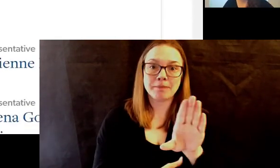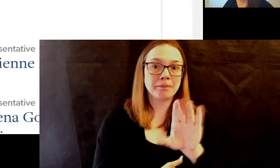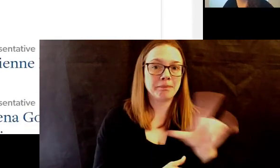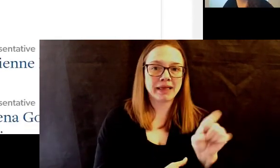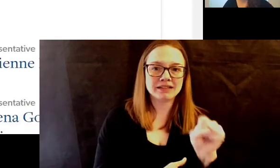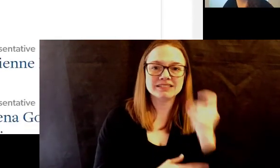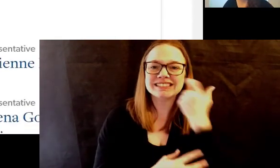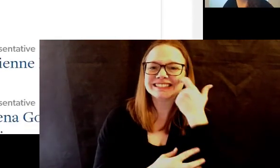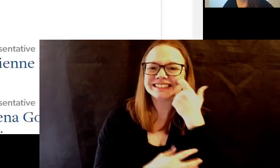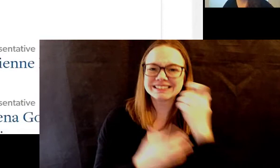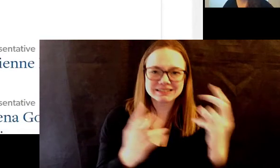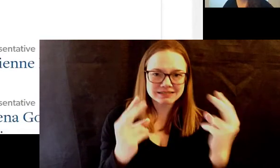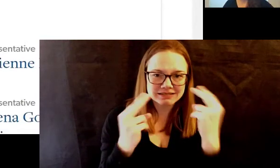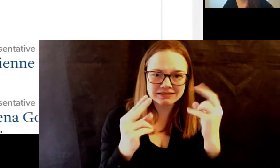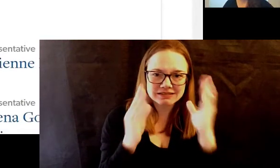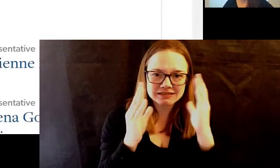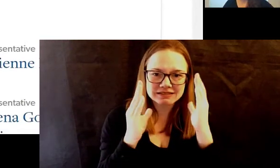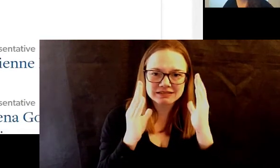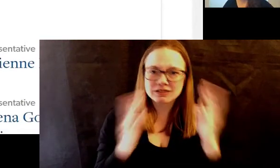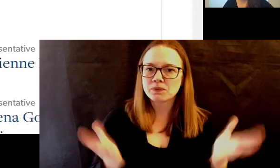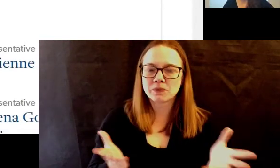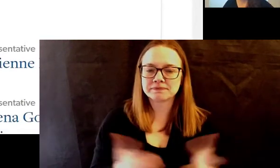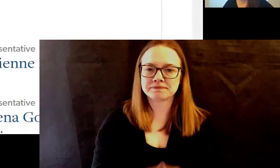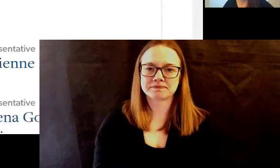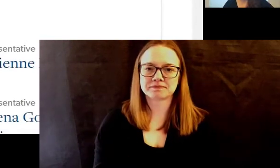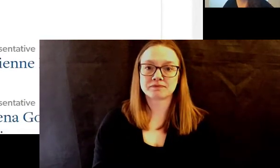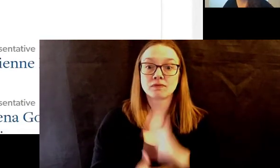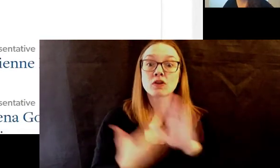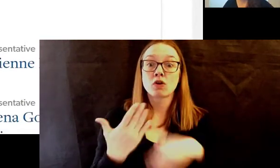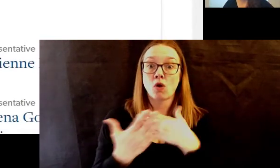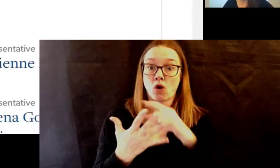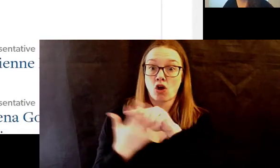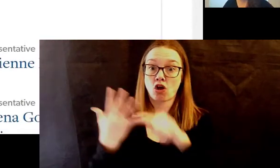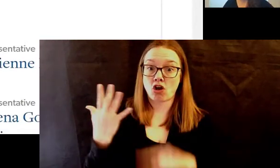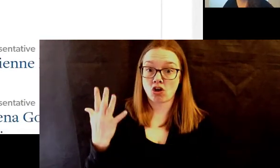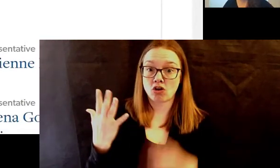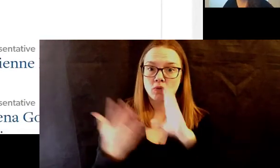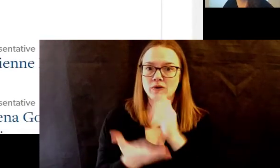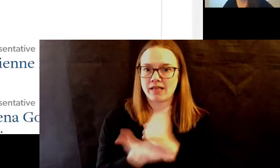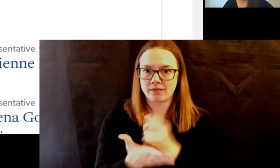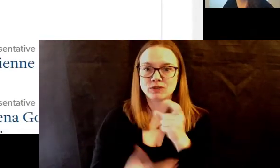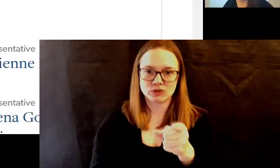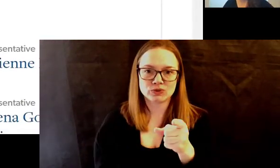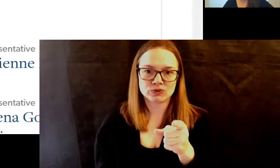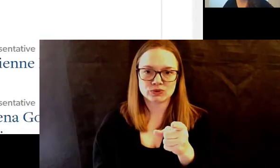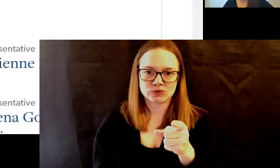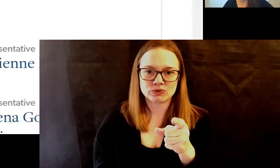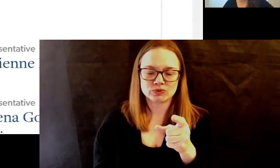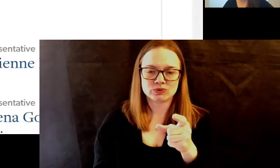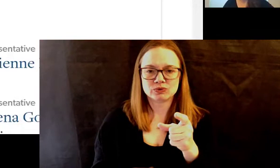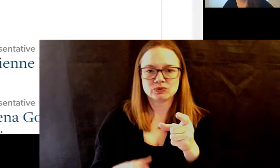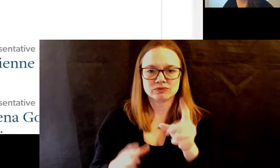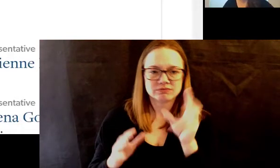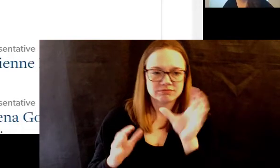will be really helpful for you as you navigate. What's coming up next? What am I honing in on?